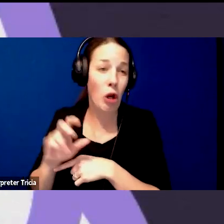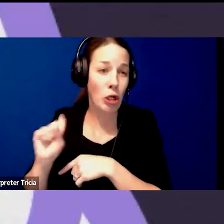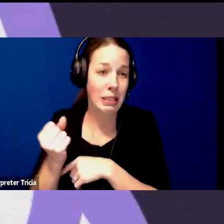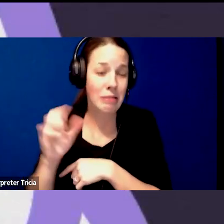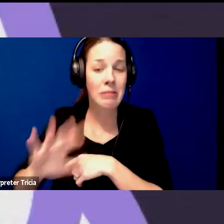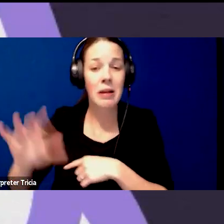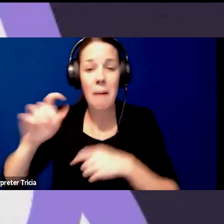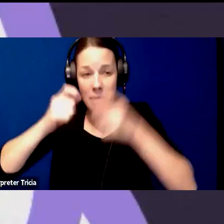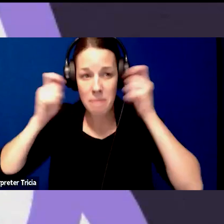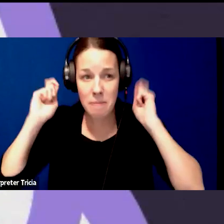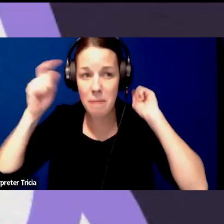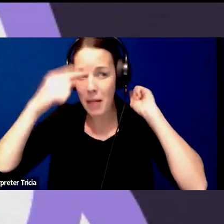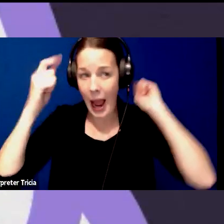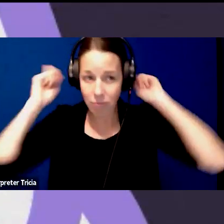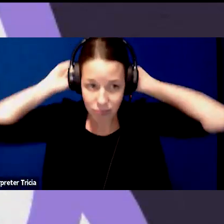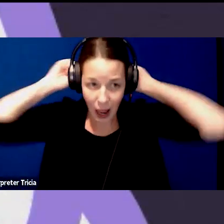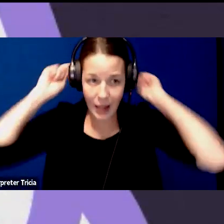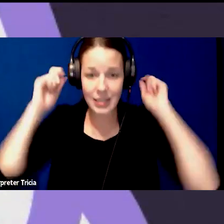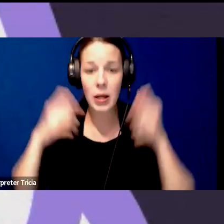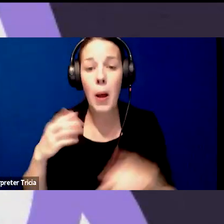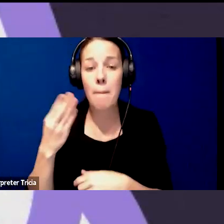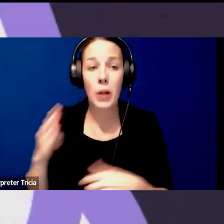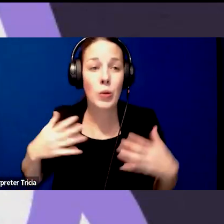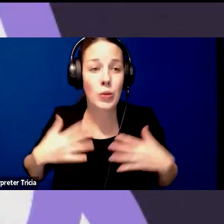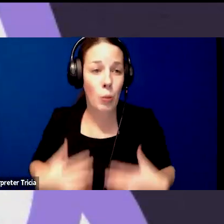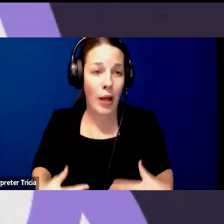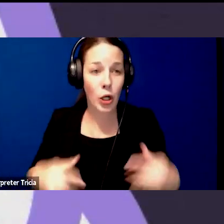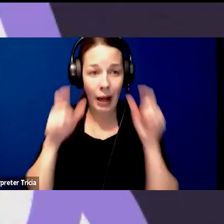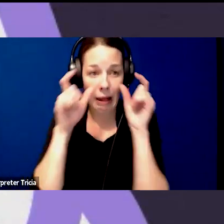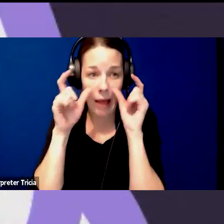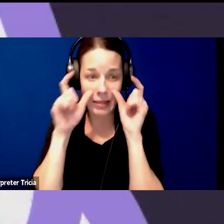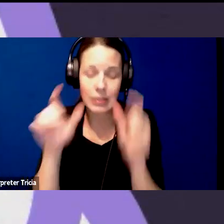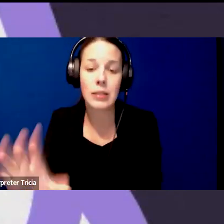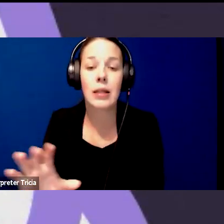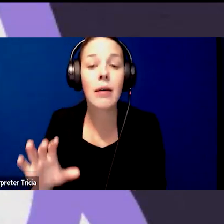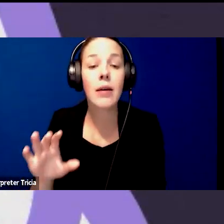I'm wearing a blue sweater with glasses and at Americans for the Arts.